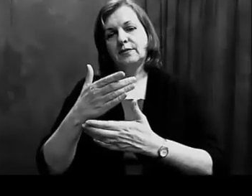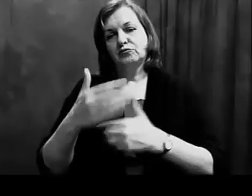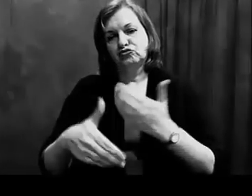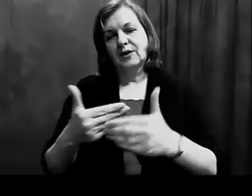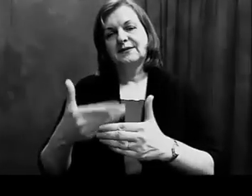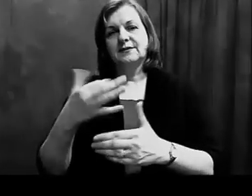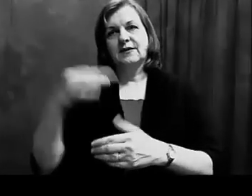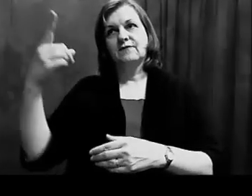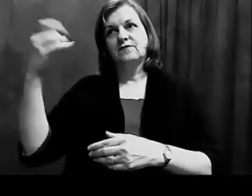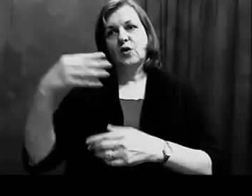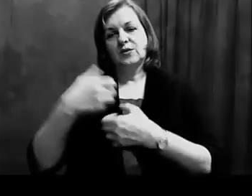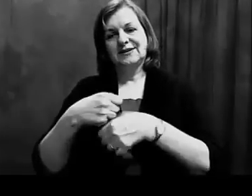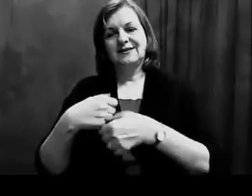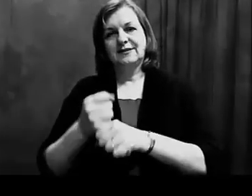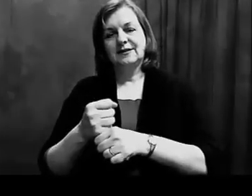these are all responsible